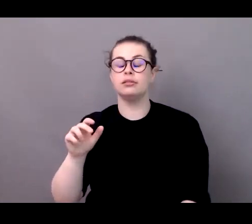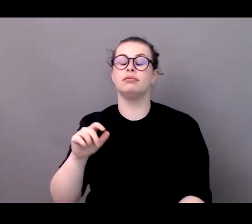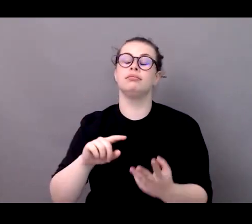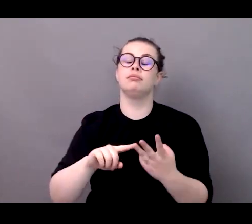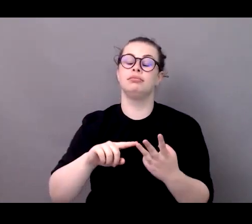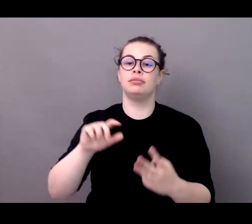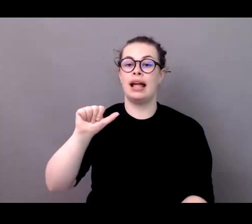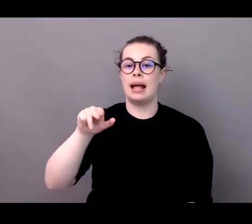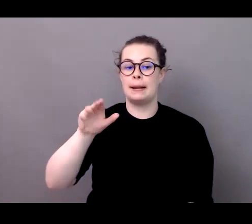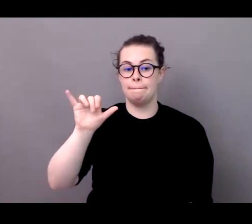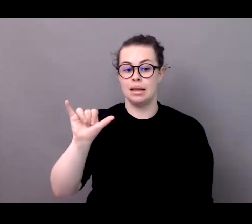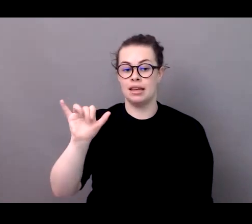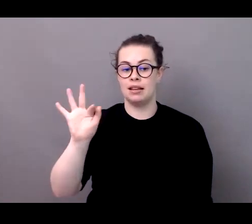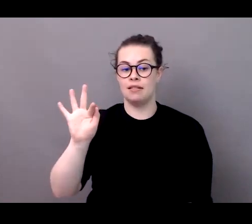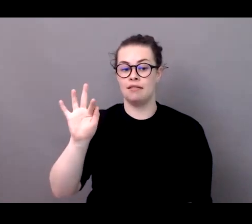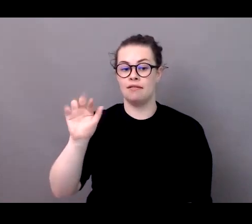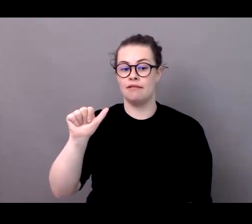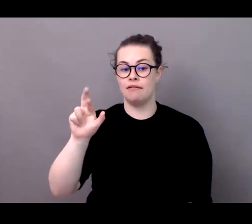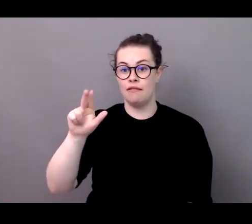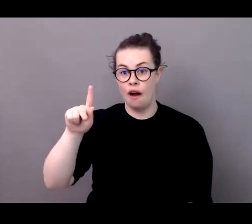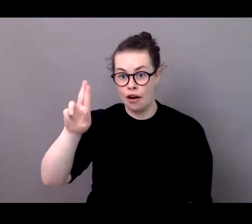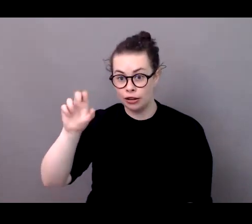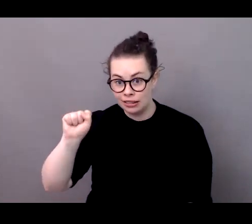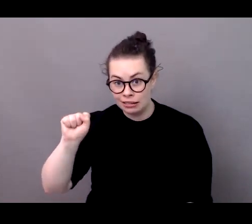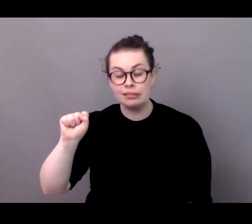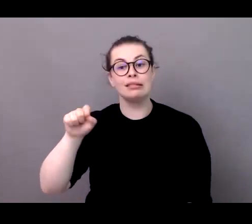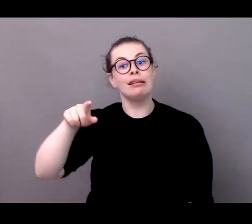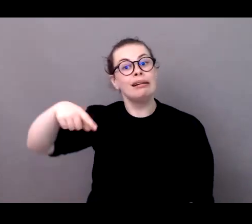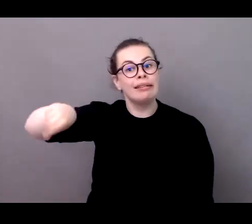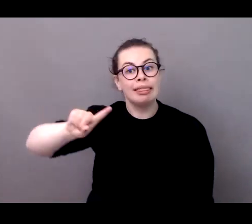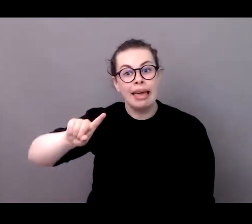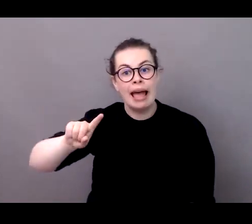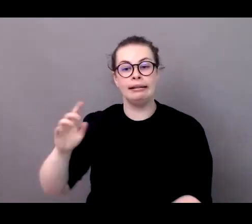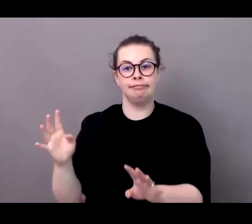what exactly was in the drafters' minds when they created Article 30. What were they responding to?